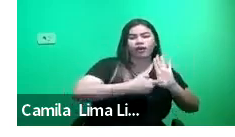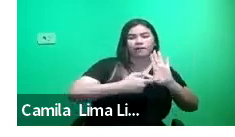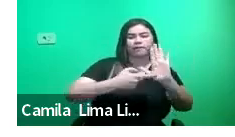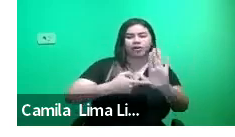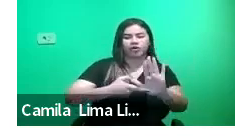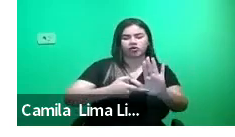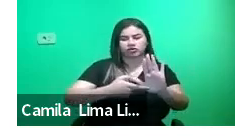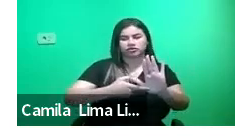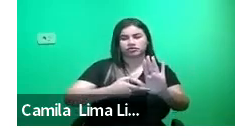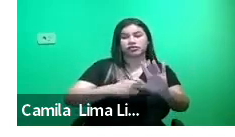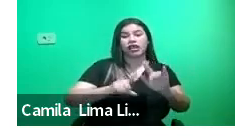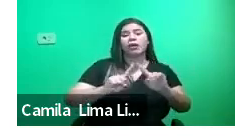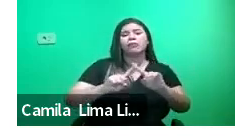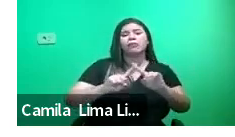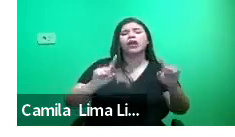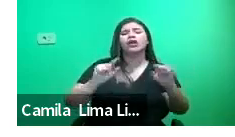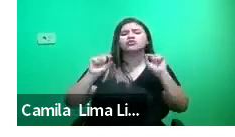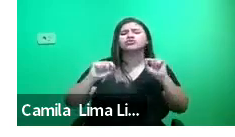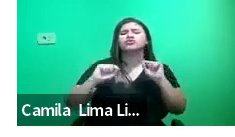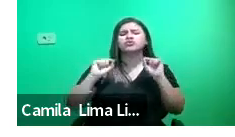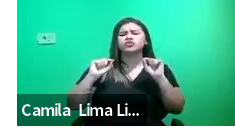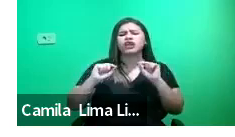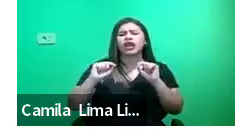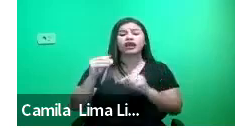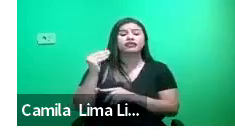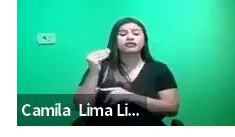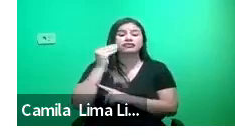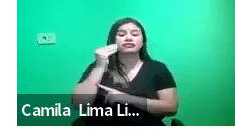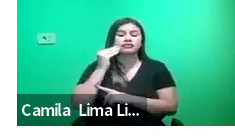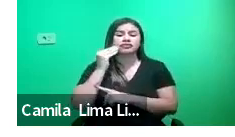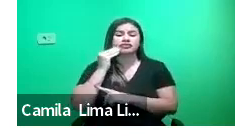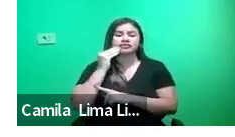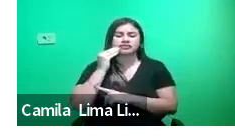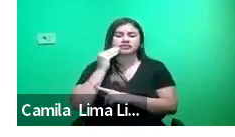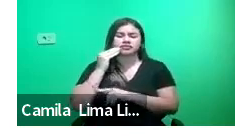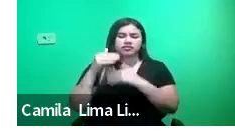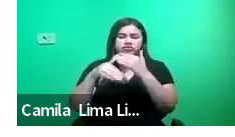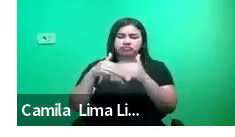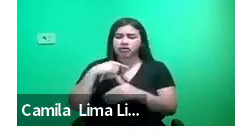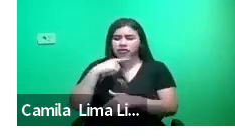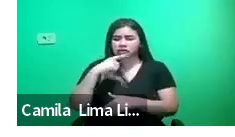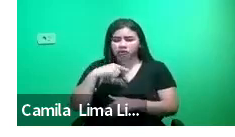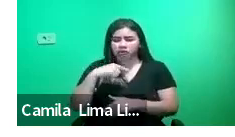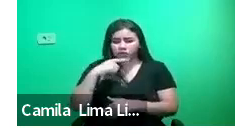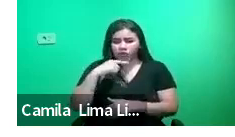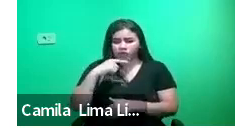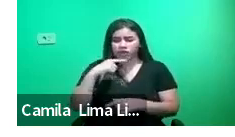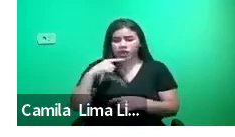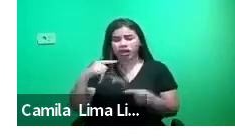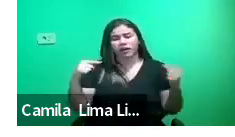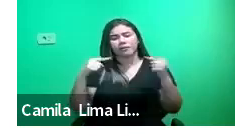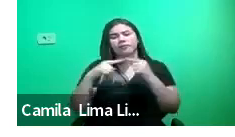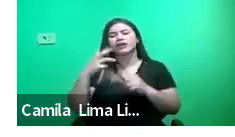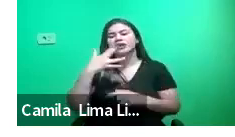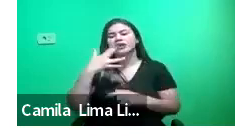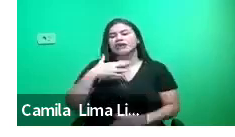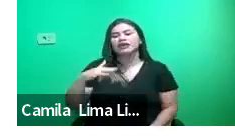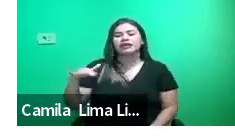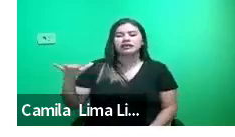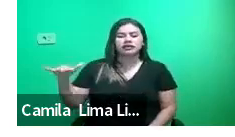is connected by the the whole objective situation . To see To see him elf elf began to regard this began to regard this movement as